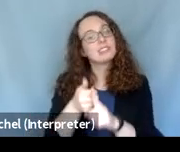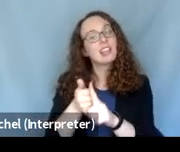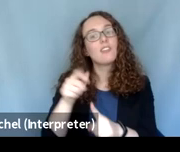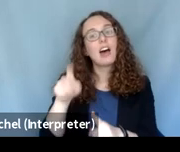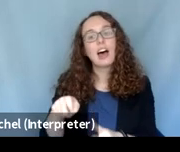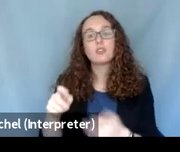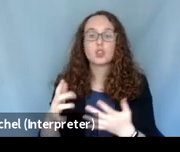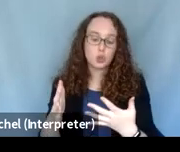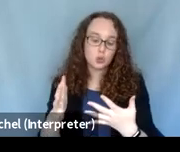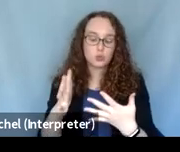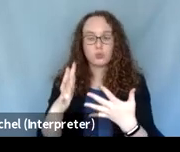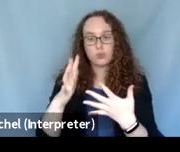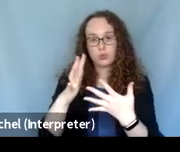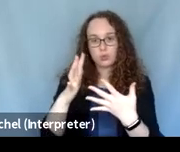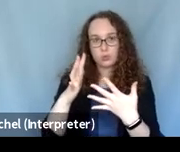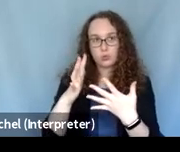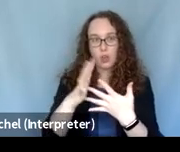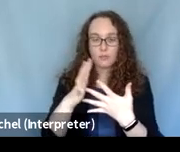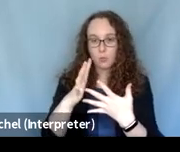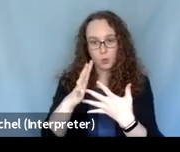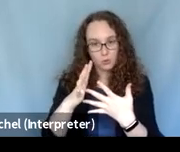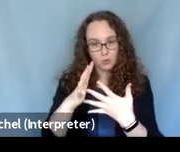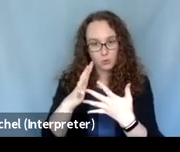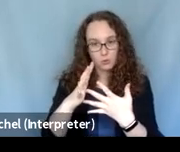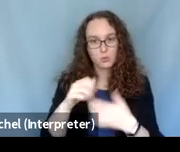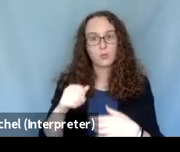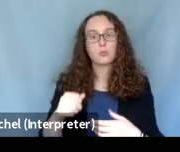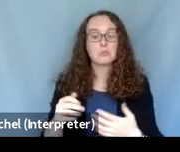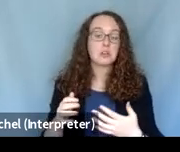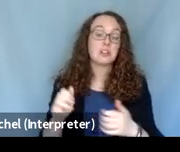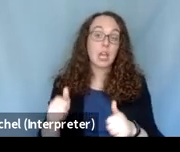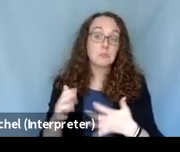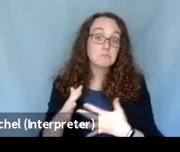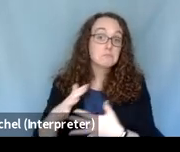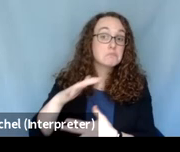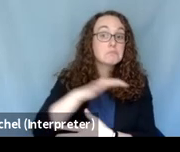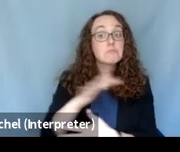a doctorate level. What you do is you interview and you there's an